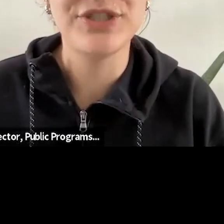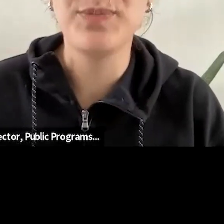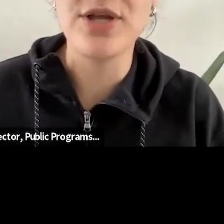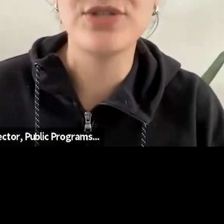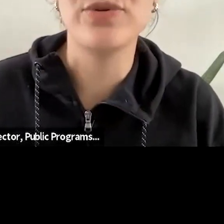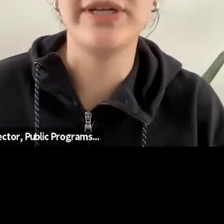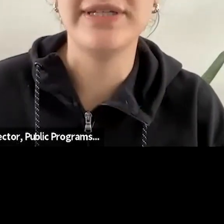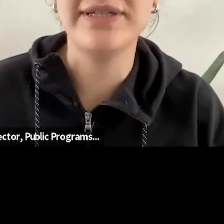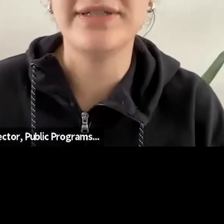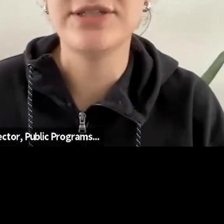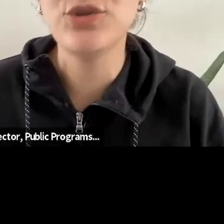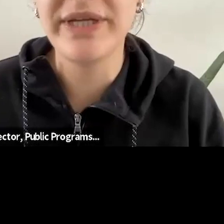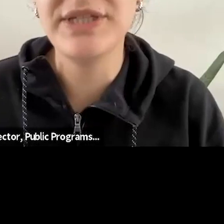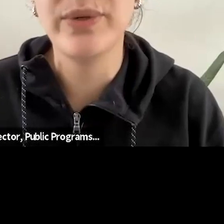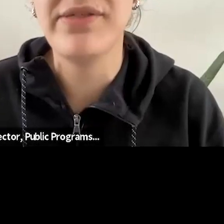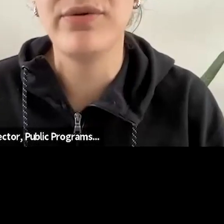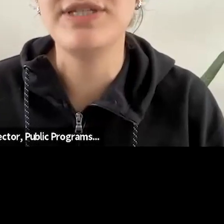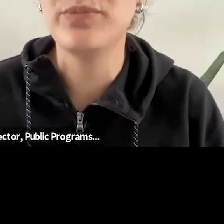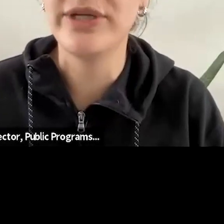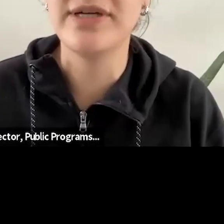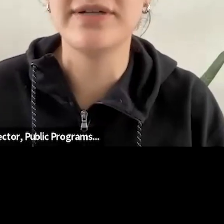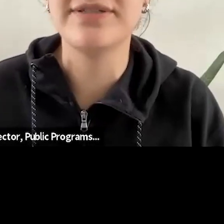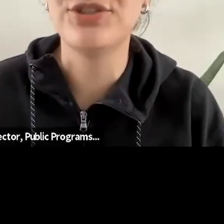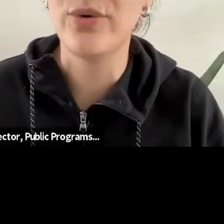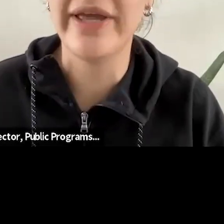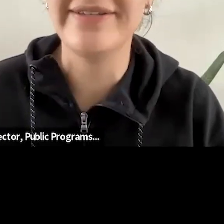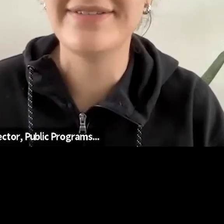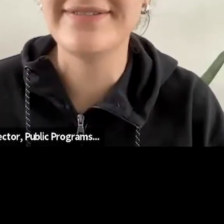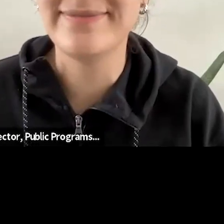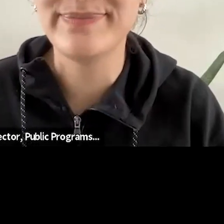for sponsoring our 2023 SpringDocs showcase.